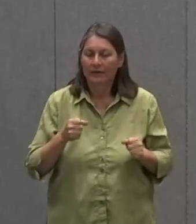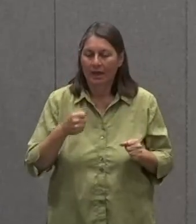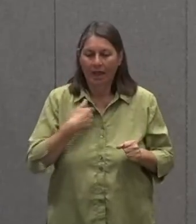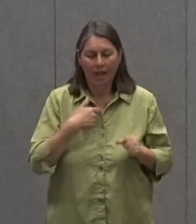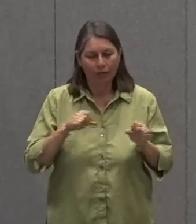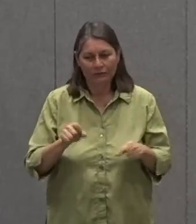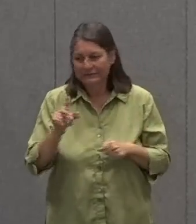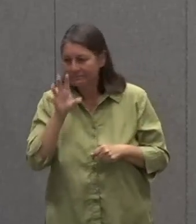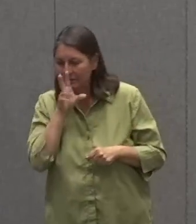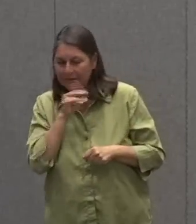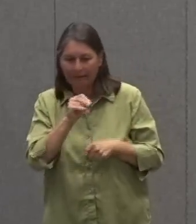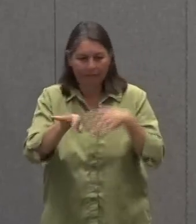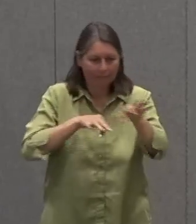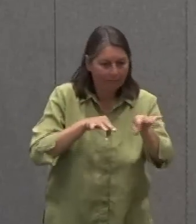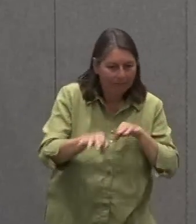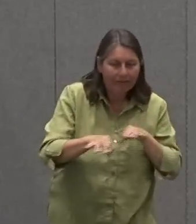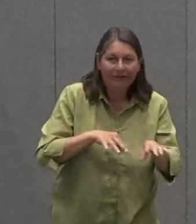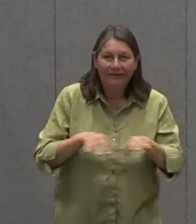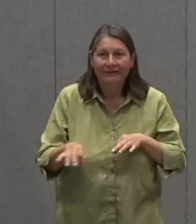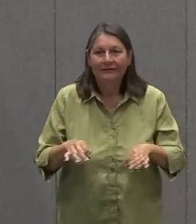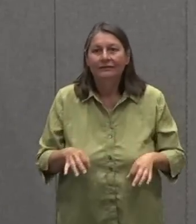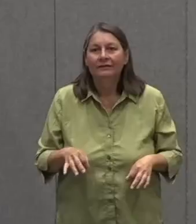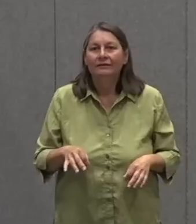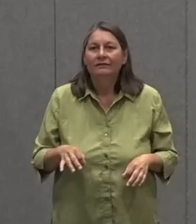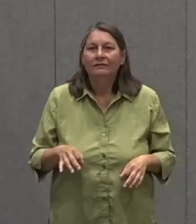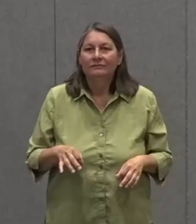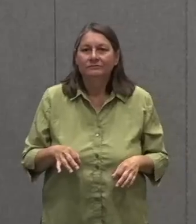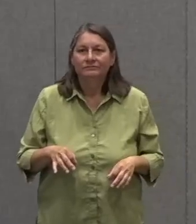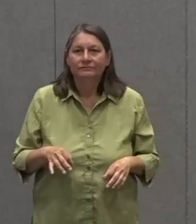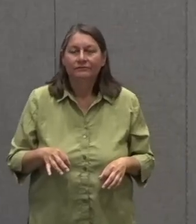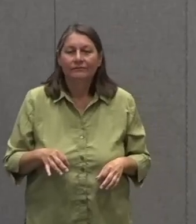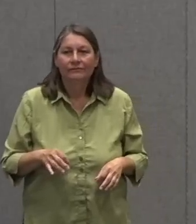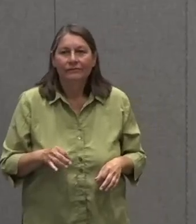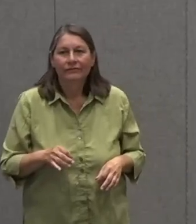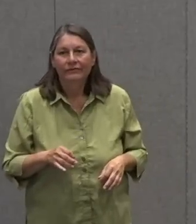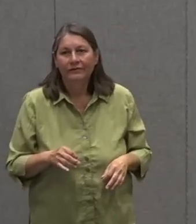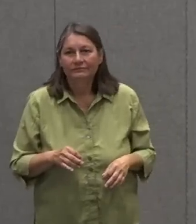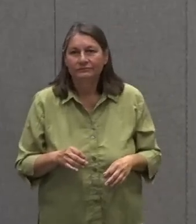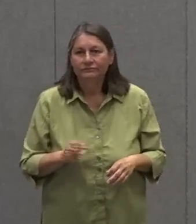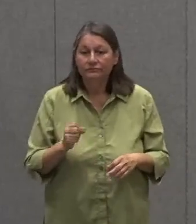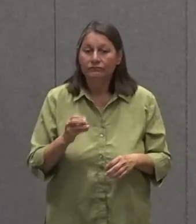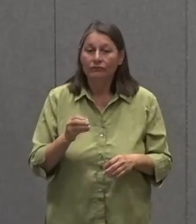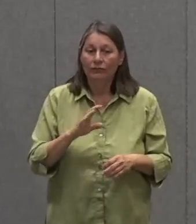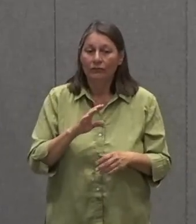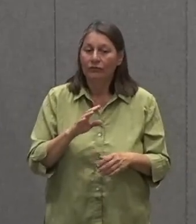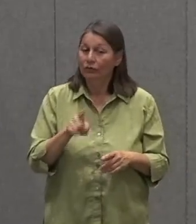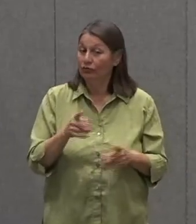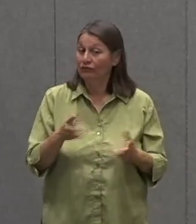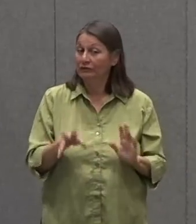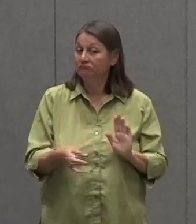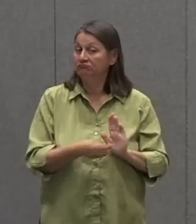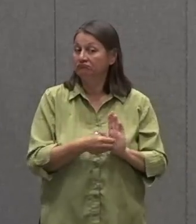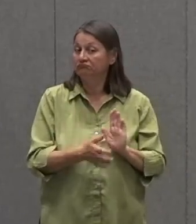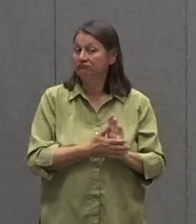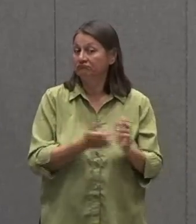and say about that number. All right, so hopefully you've got all of that written down, and we want to make sure